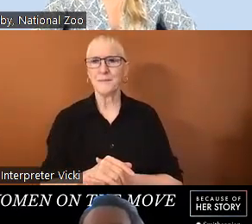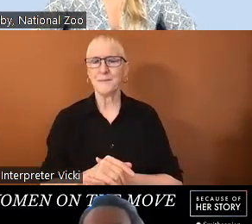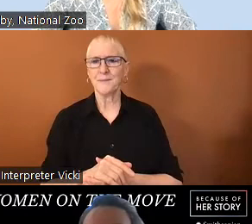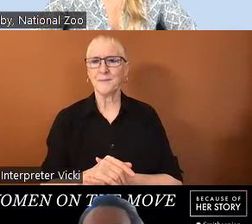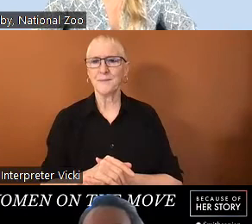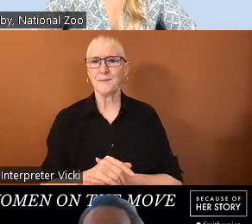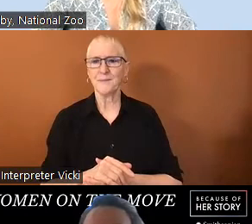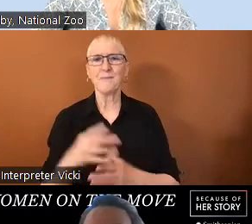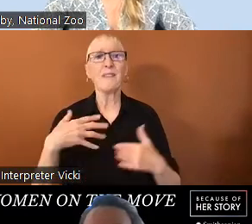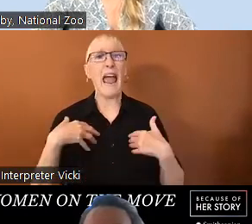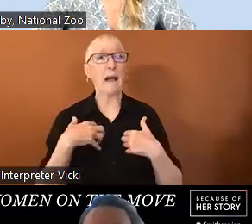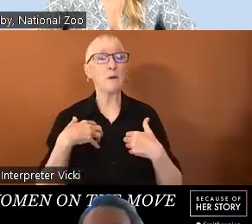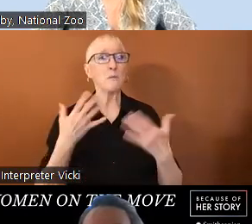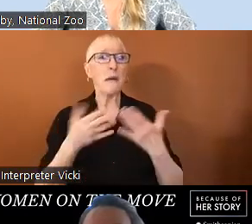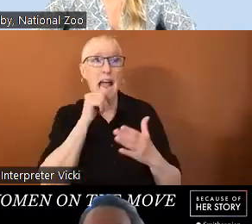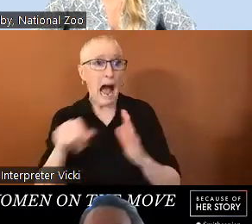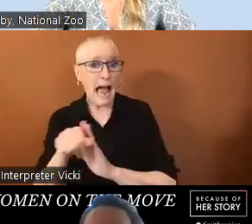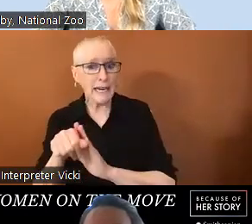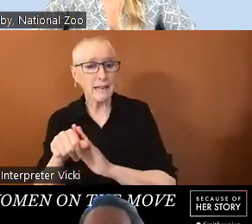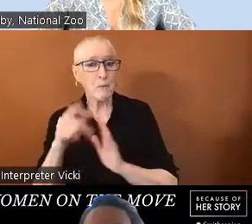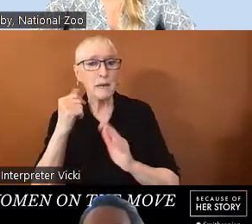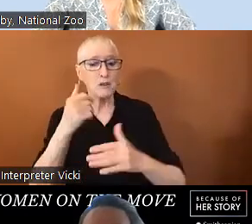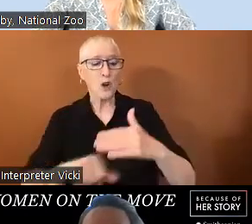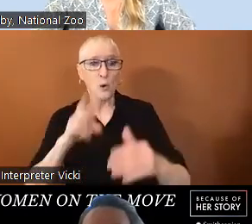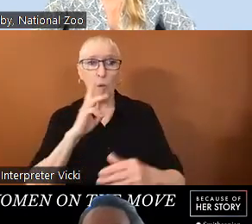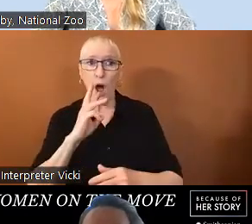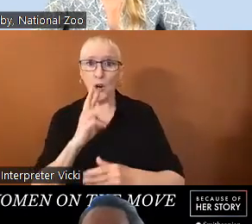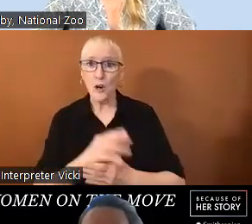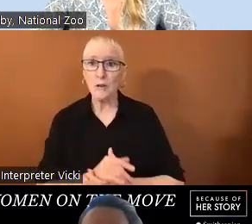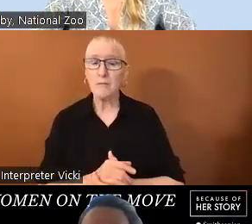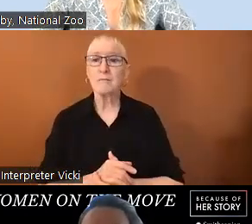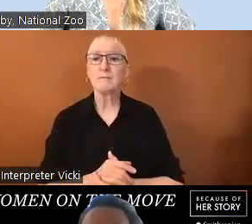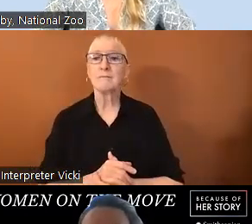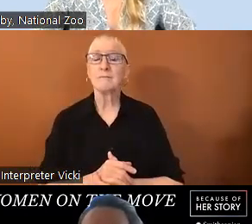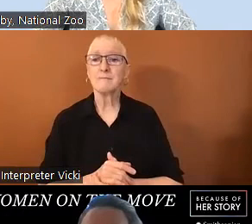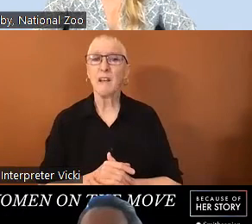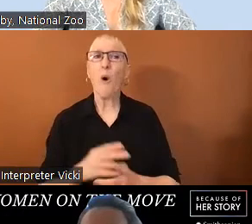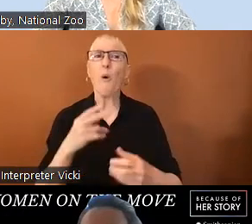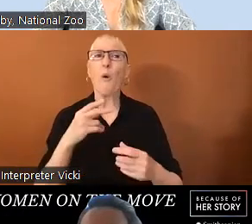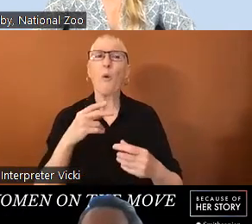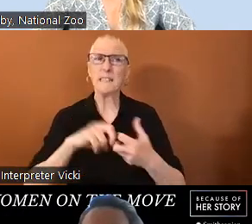The animals might hide because they're under water. It's difficult to see the animals. They might get